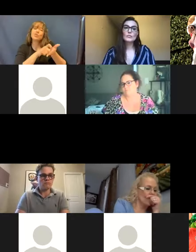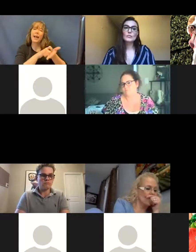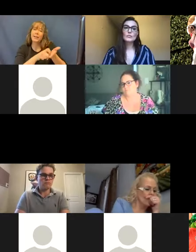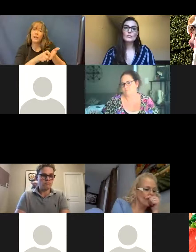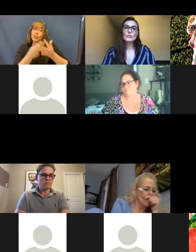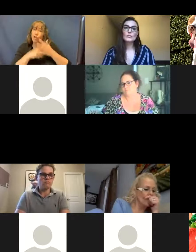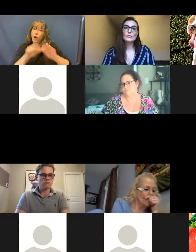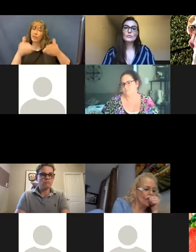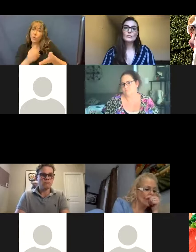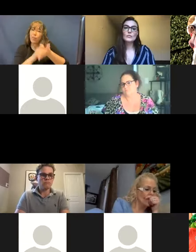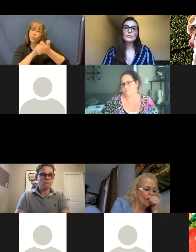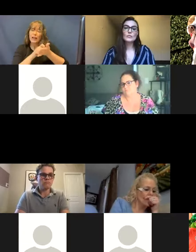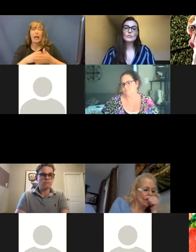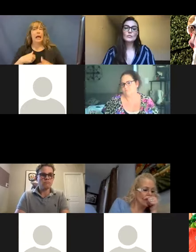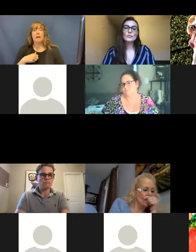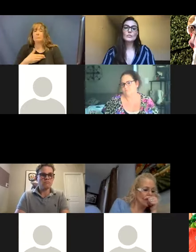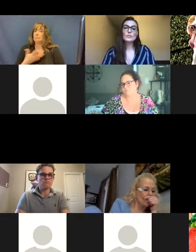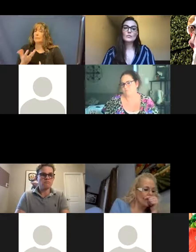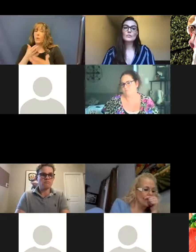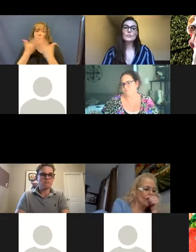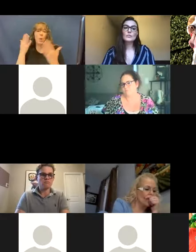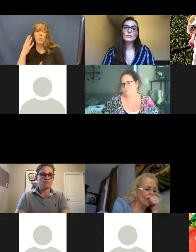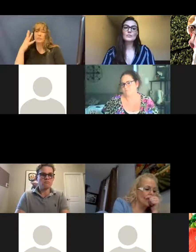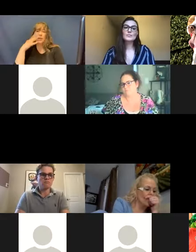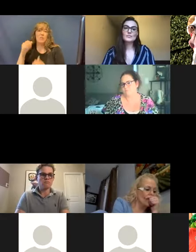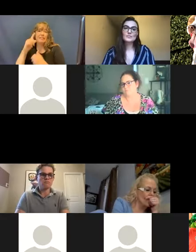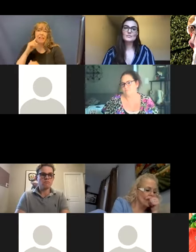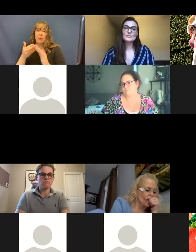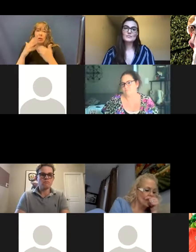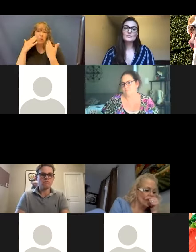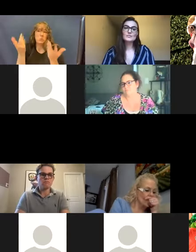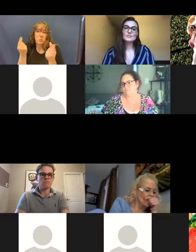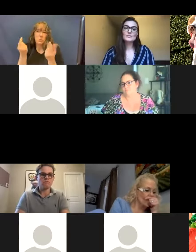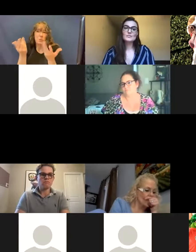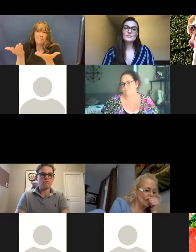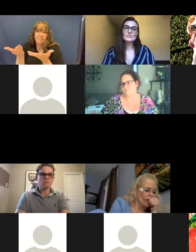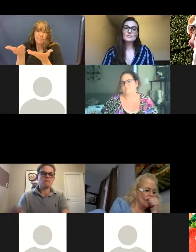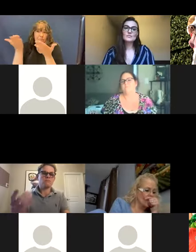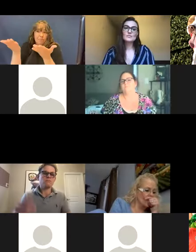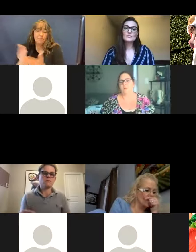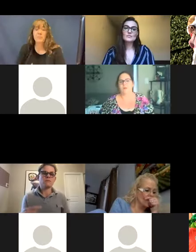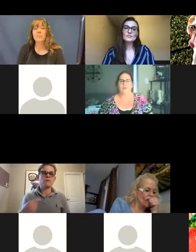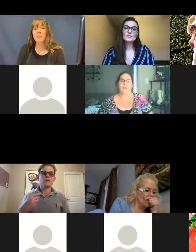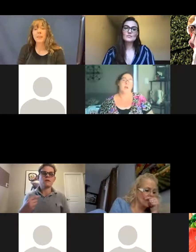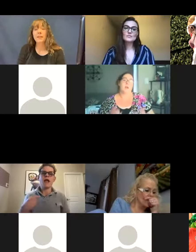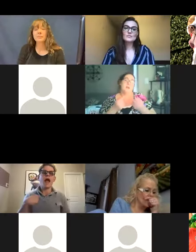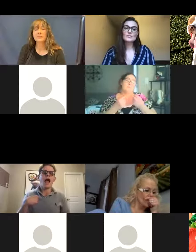I'm afraid I've had no exposure to the Deaf community.